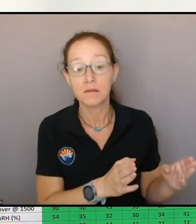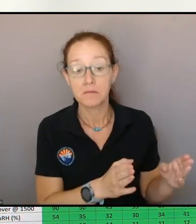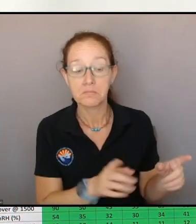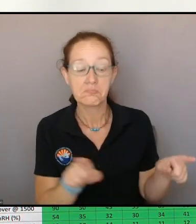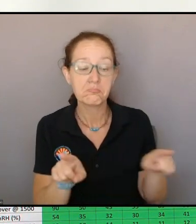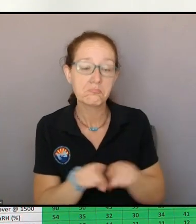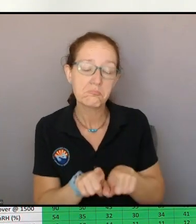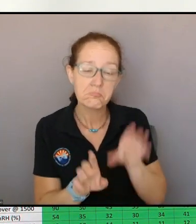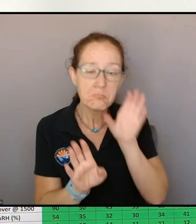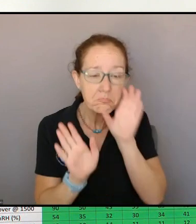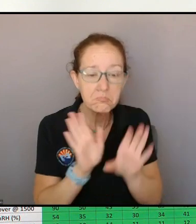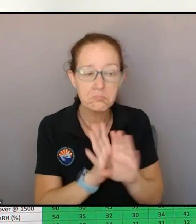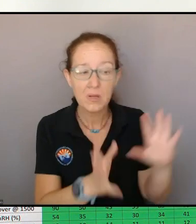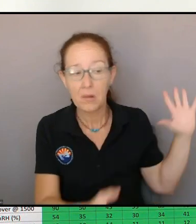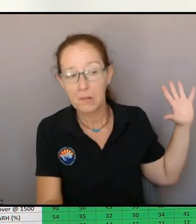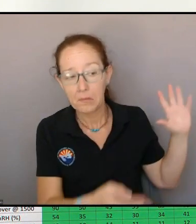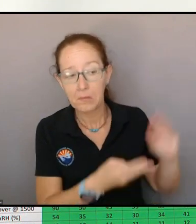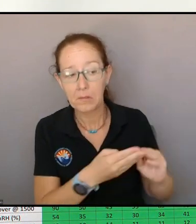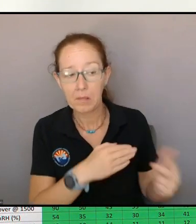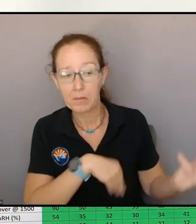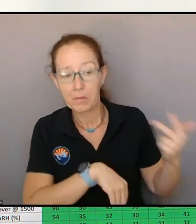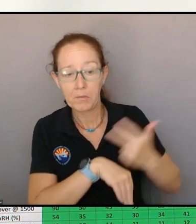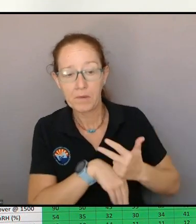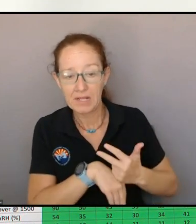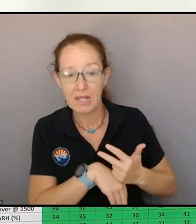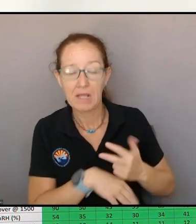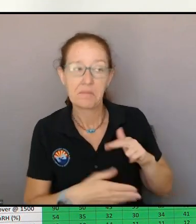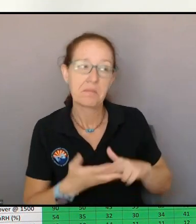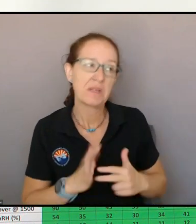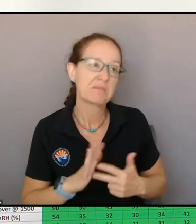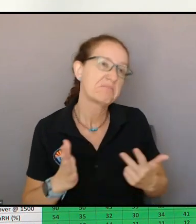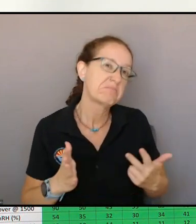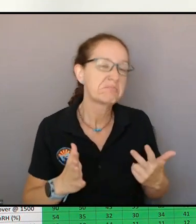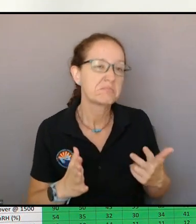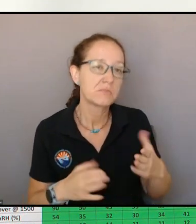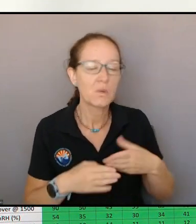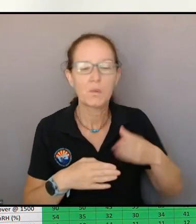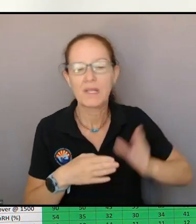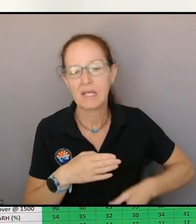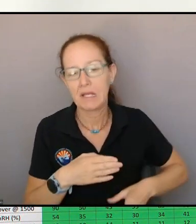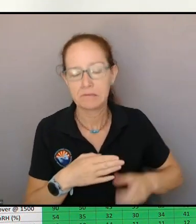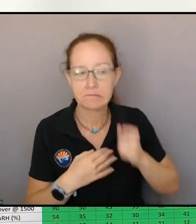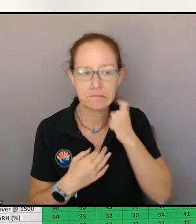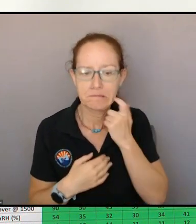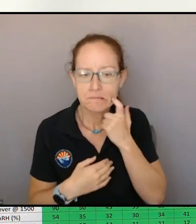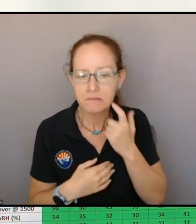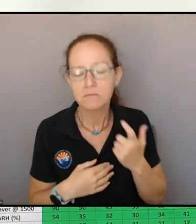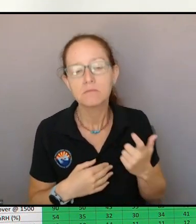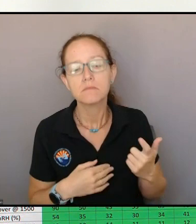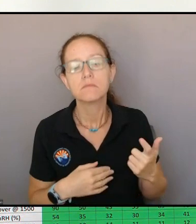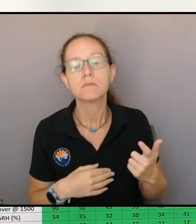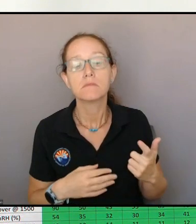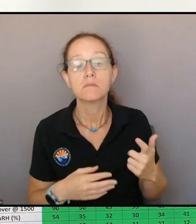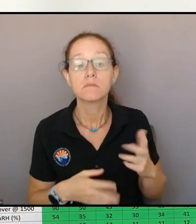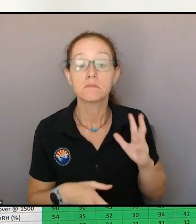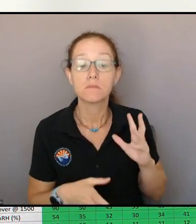last 3 days, so roughly over the weekend. The totals just happen to be a little bit higher across really kind of